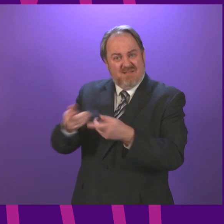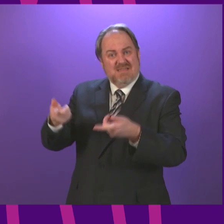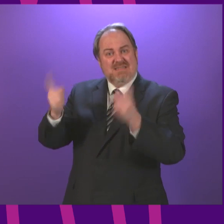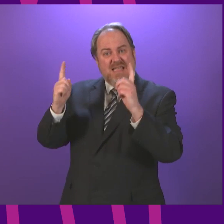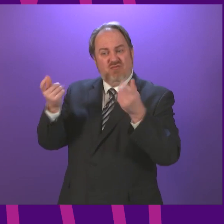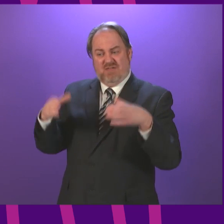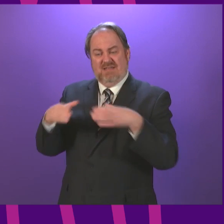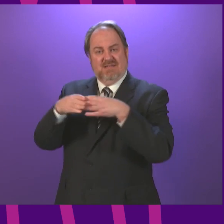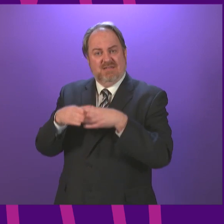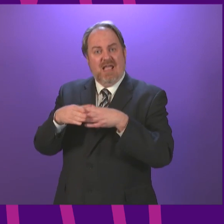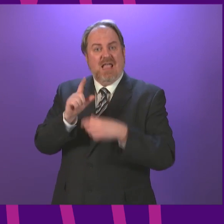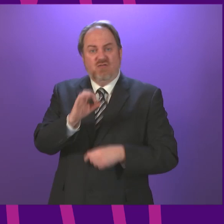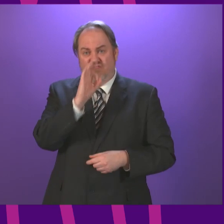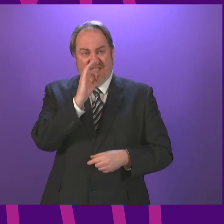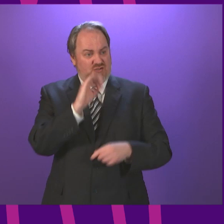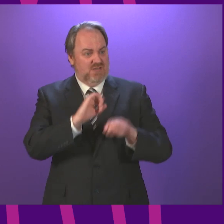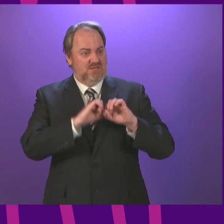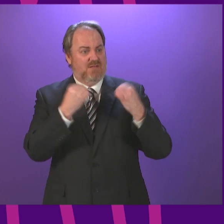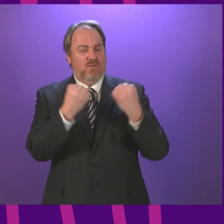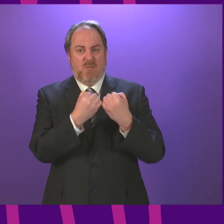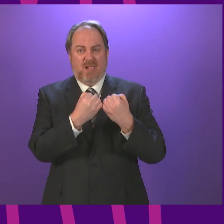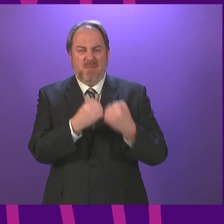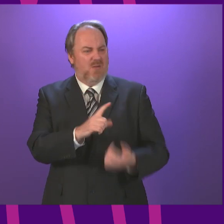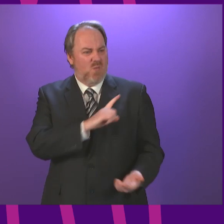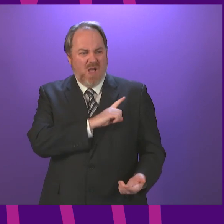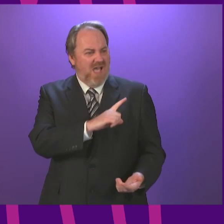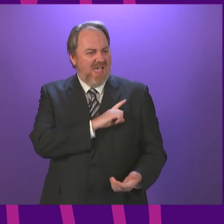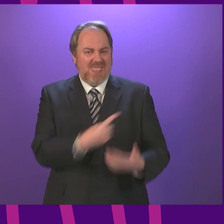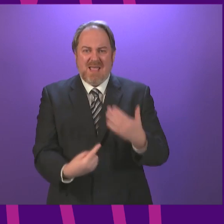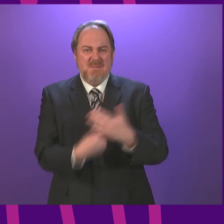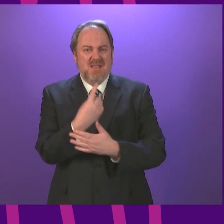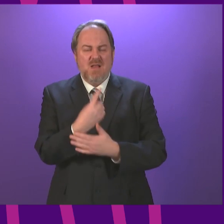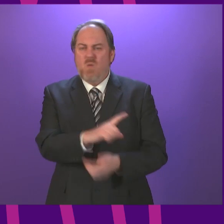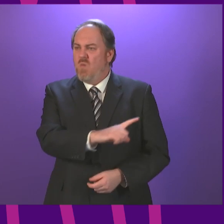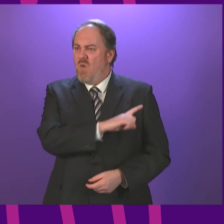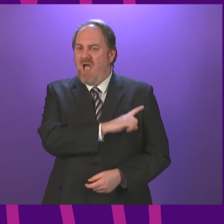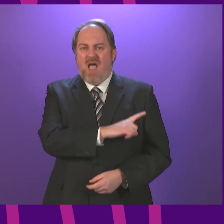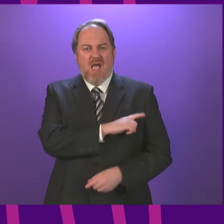and Rangers Football Club the questions that have been put to me. Why did the police escort